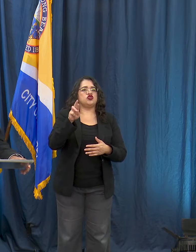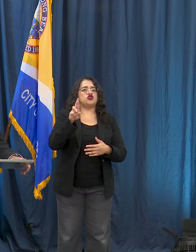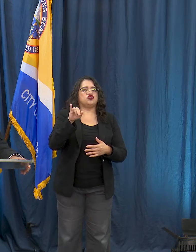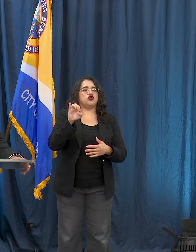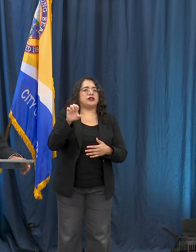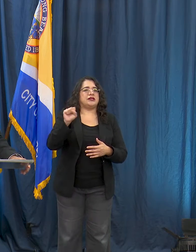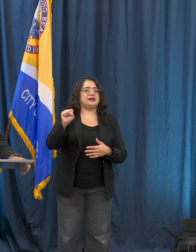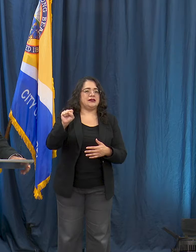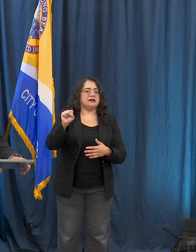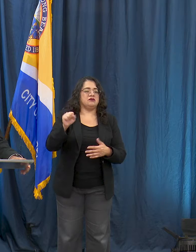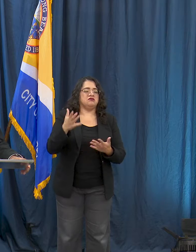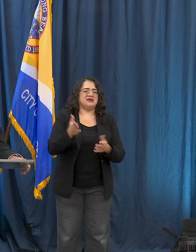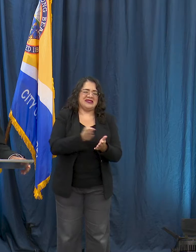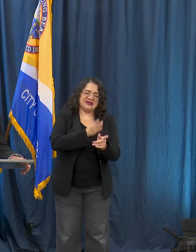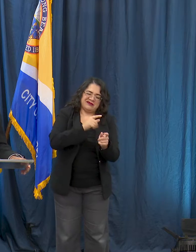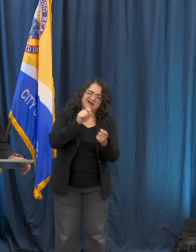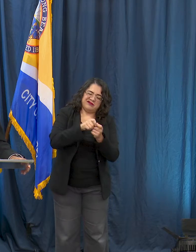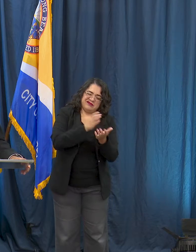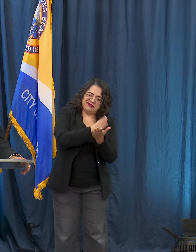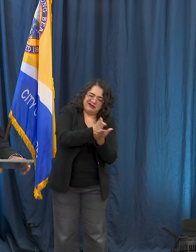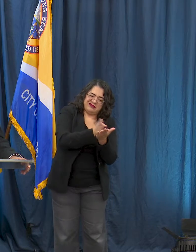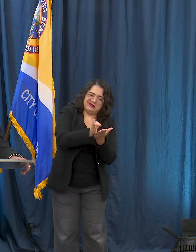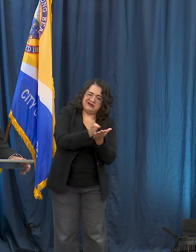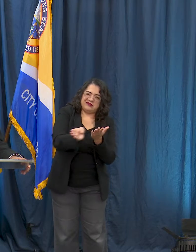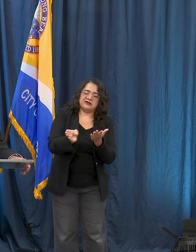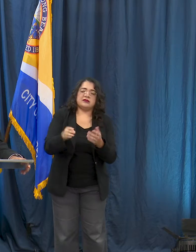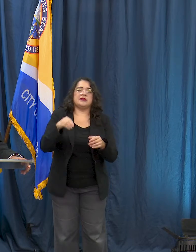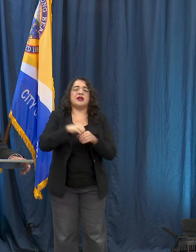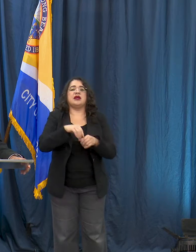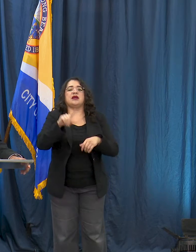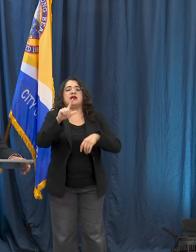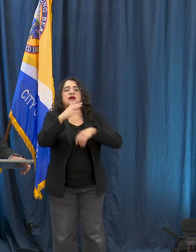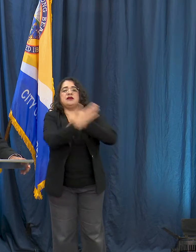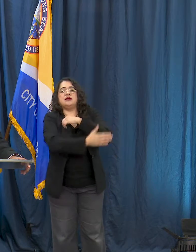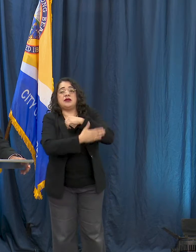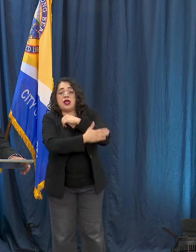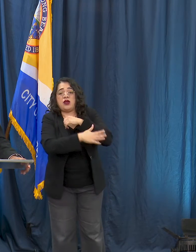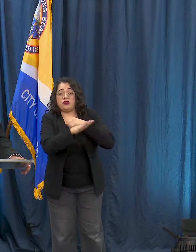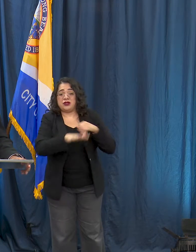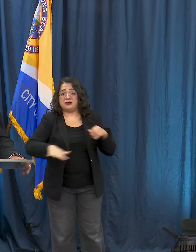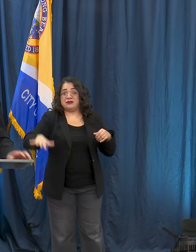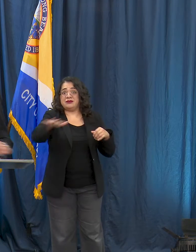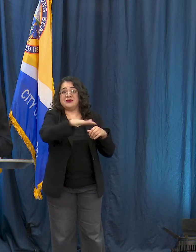if counties and cities end up moving in that direction.